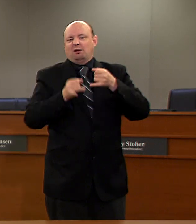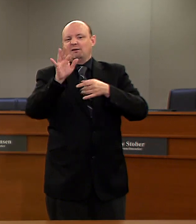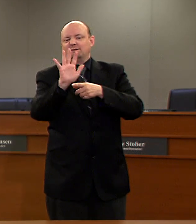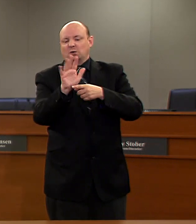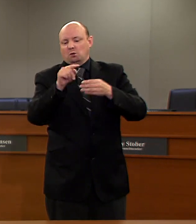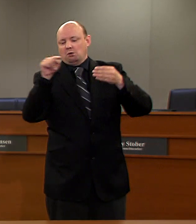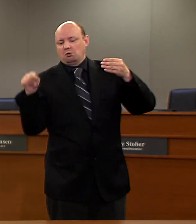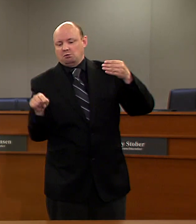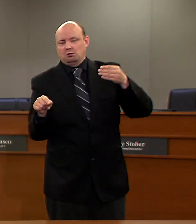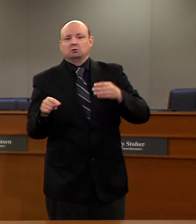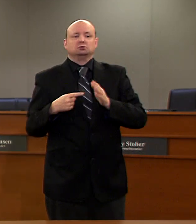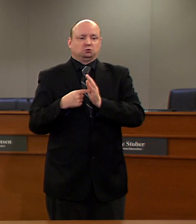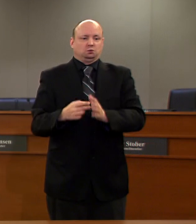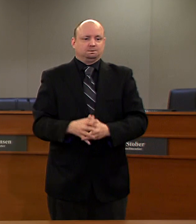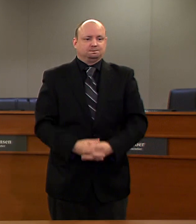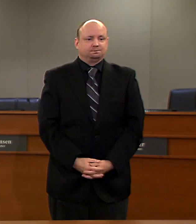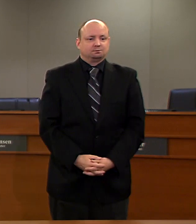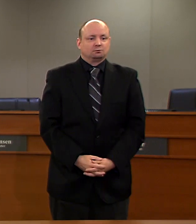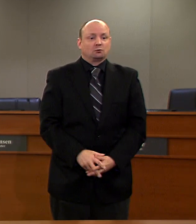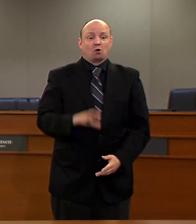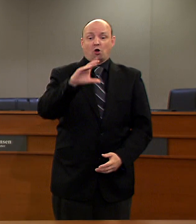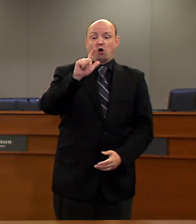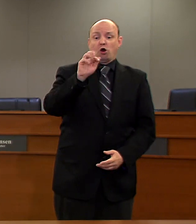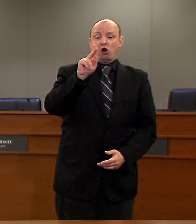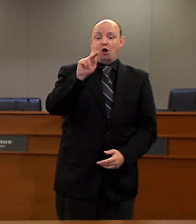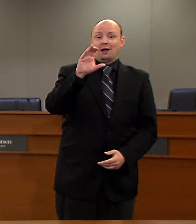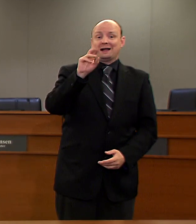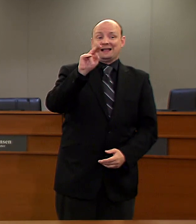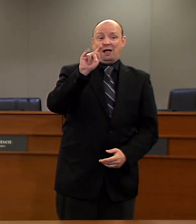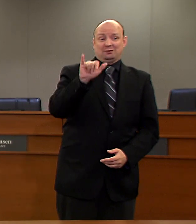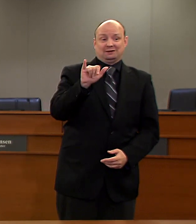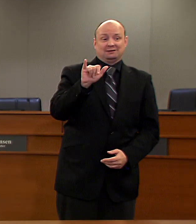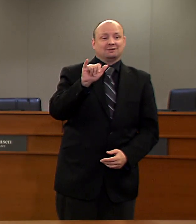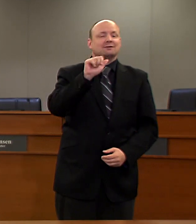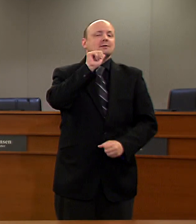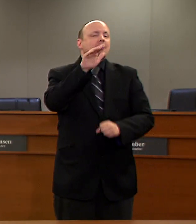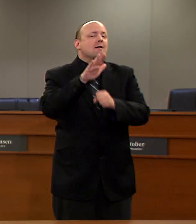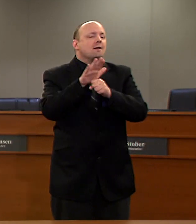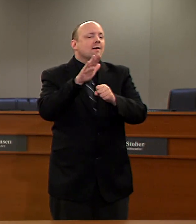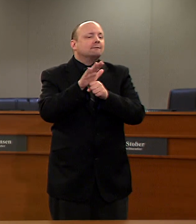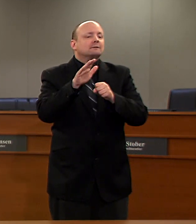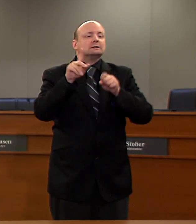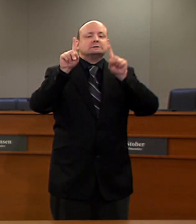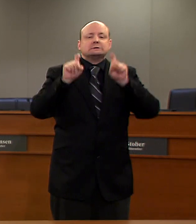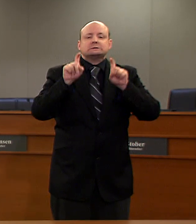Clark County continues to have a very short supply of testing kits and personal protective